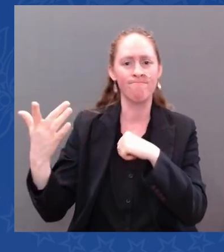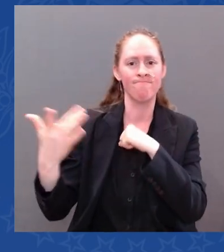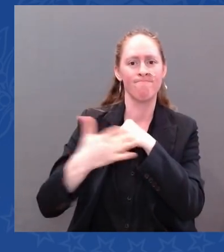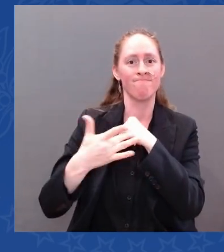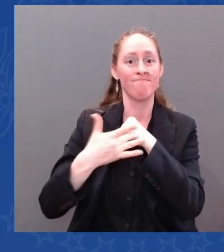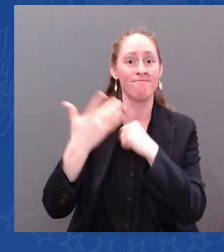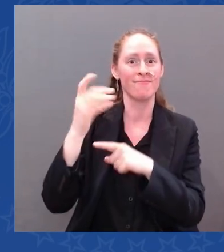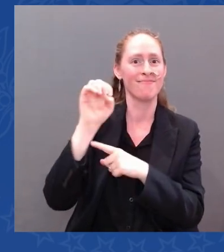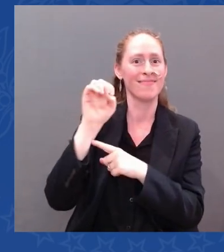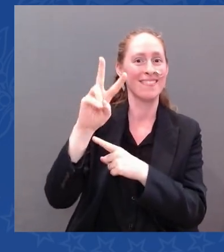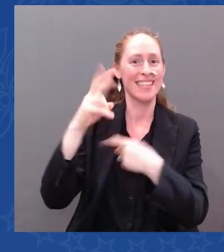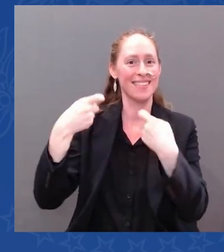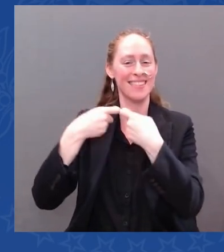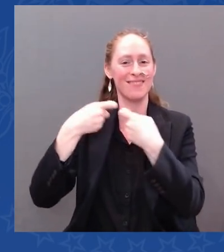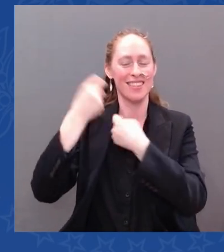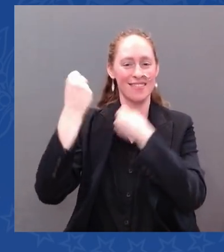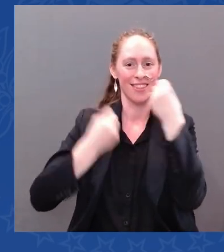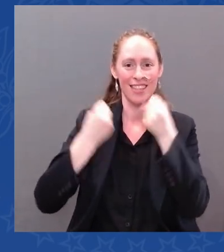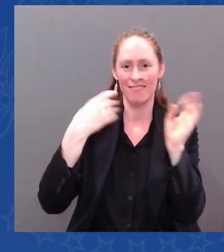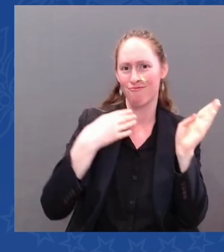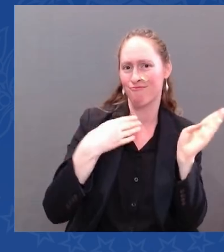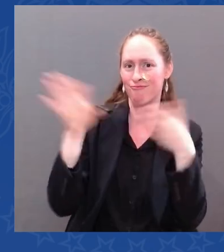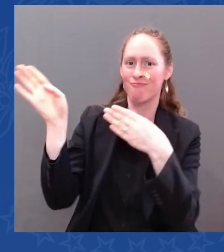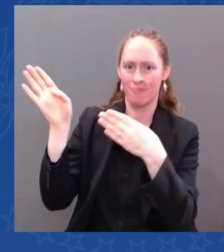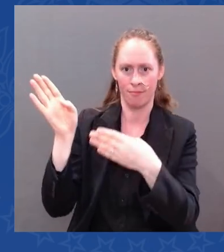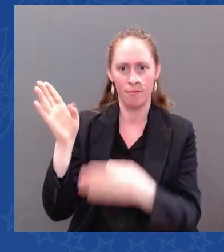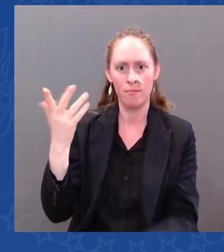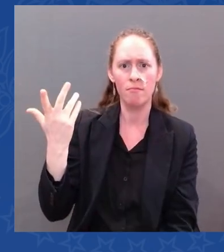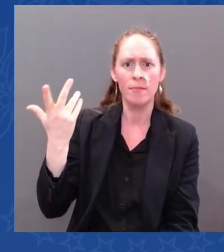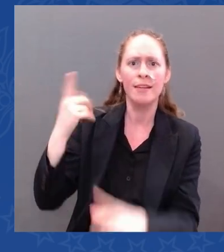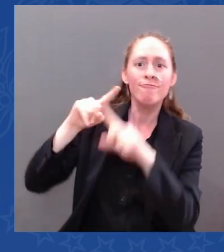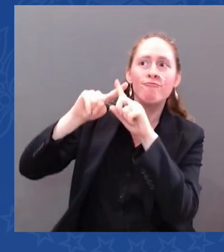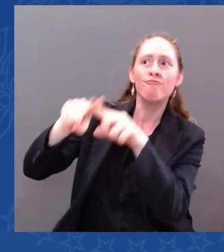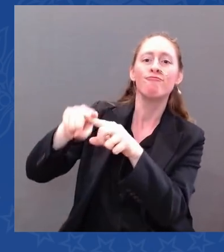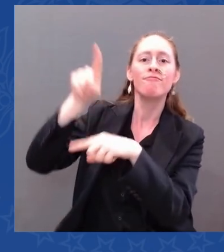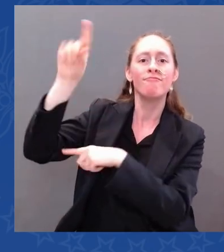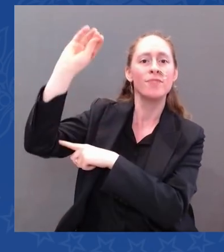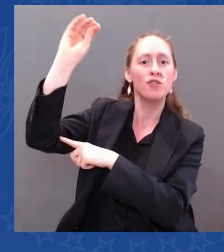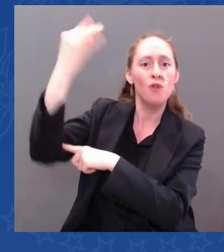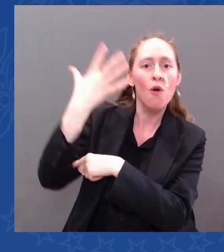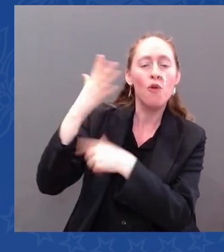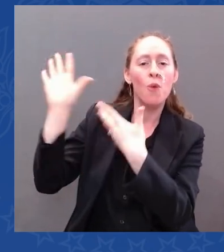and battery storage as well. In sector after sector, we're making it in America again.